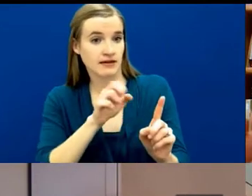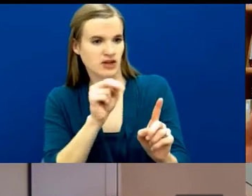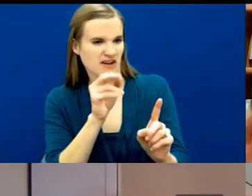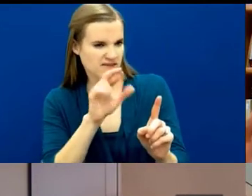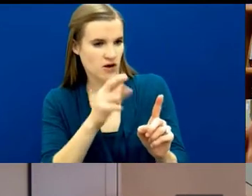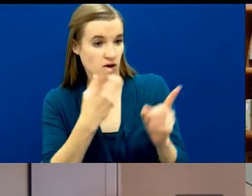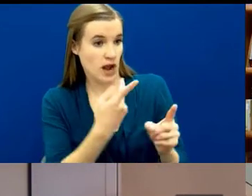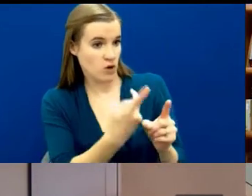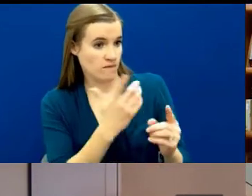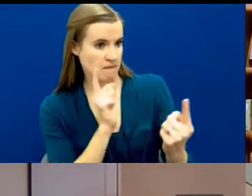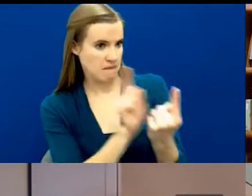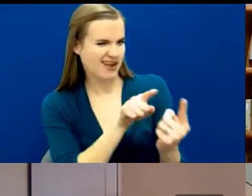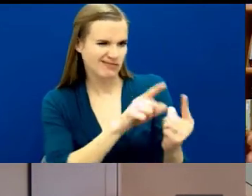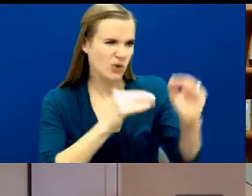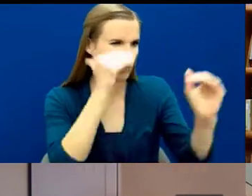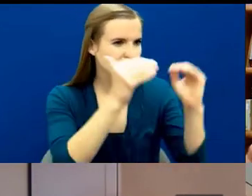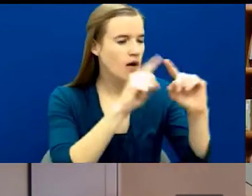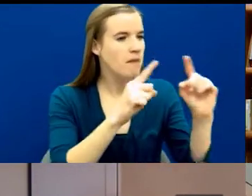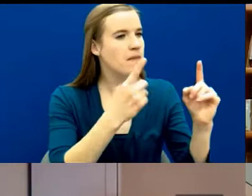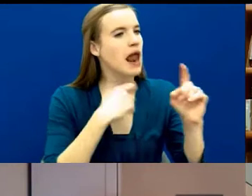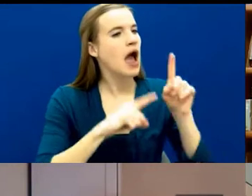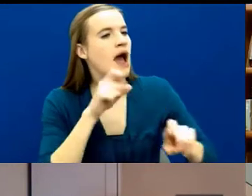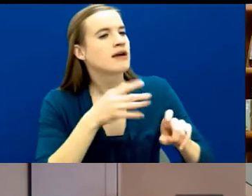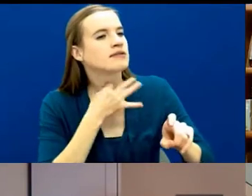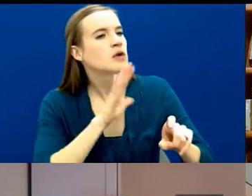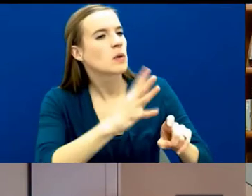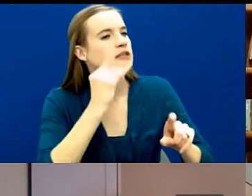you were a child, and I would ask these really specific questions. And some of